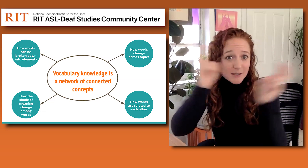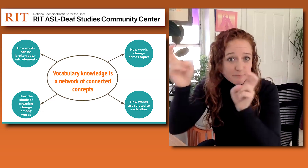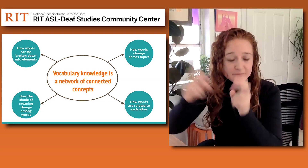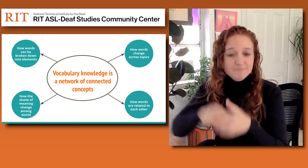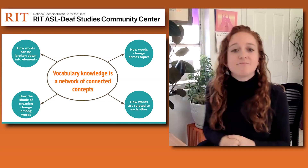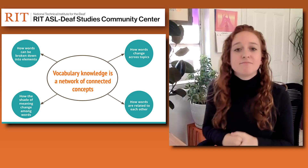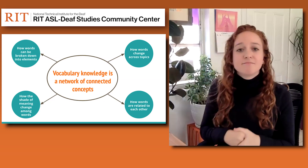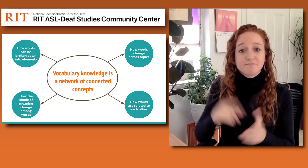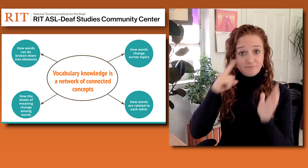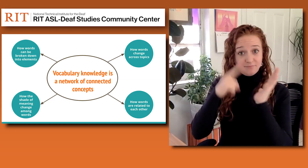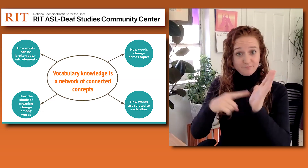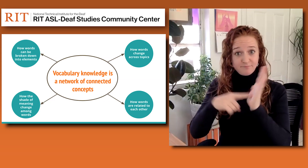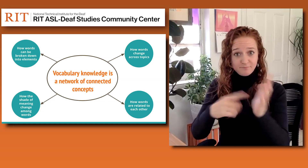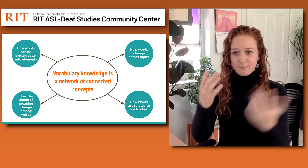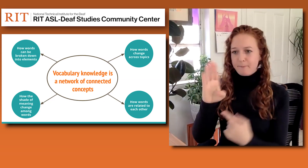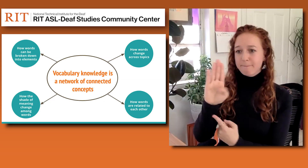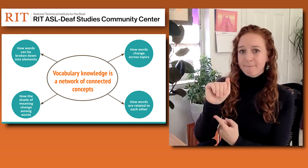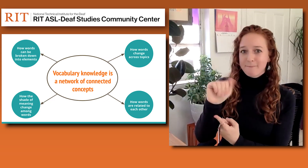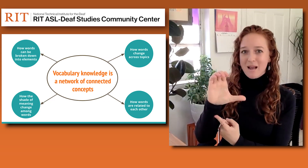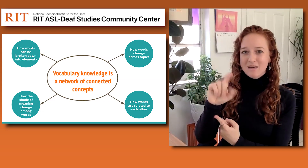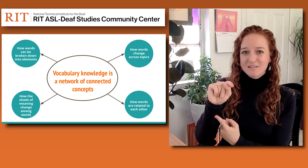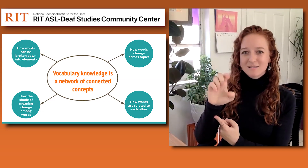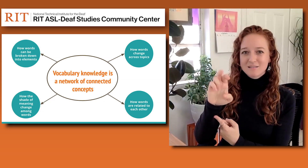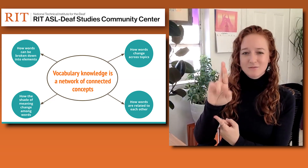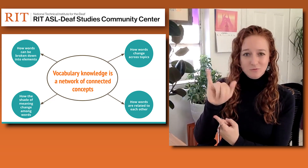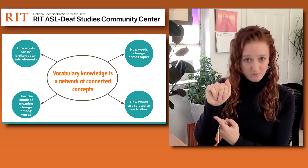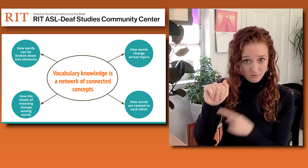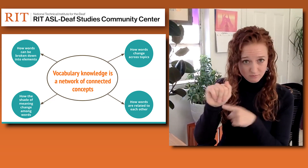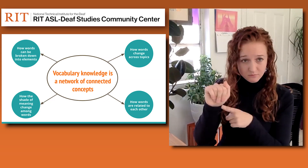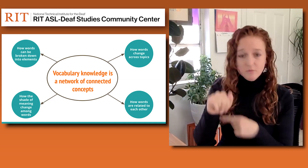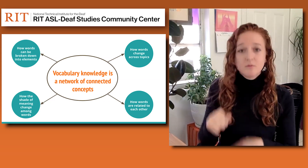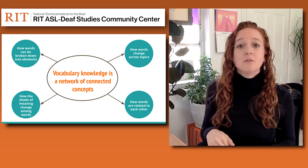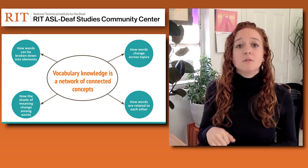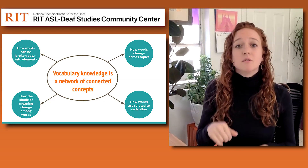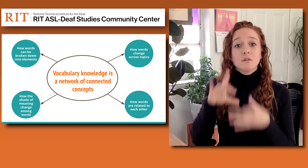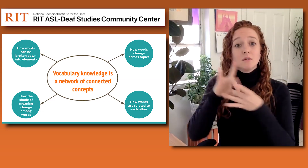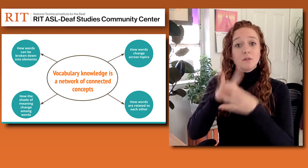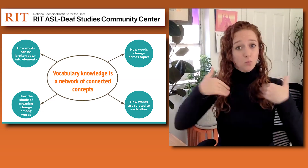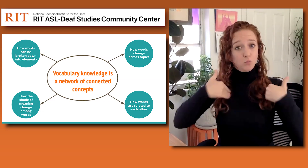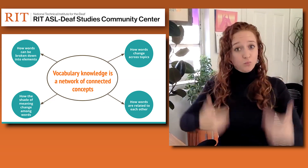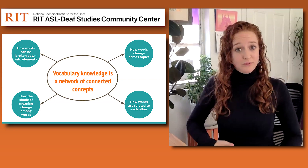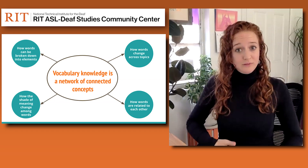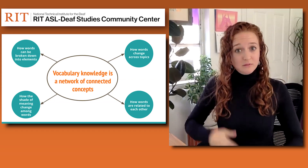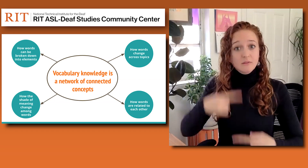or shifts topic, for example, "bacteria."